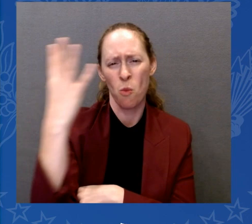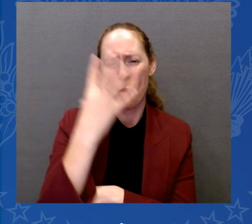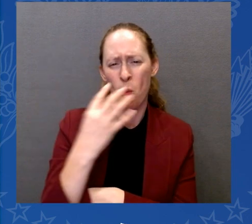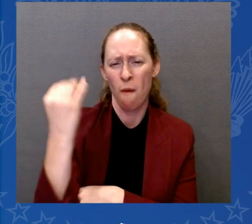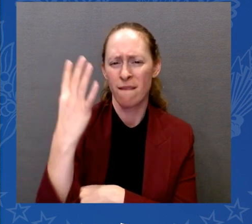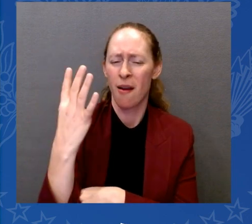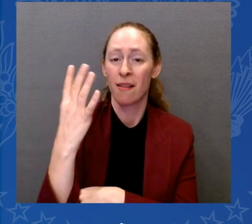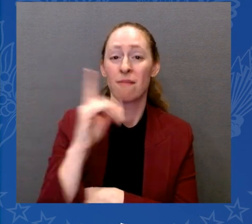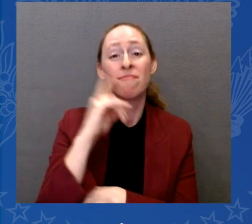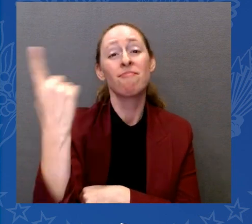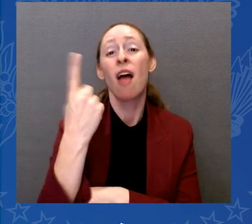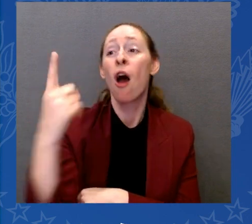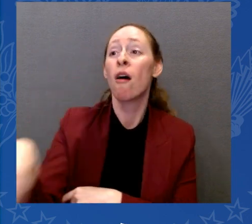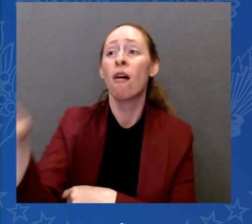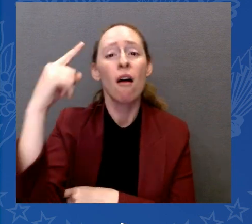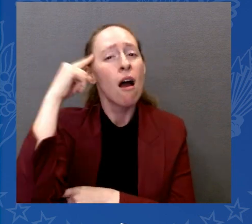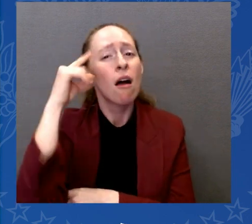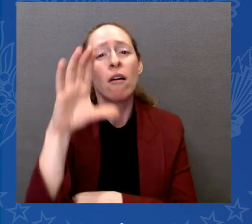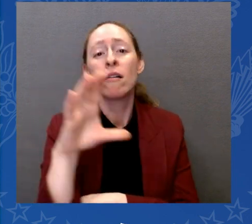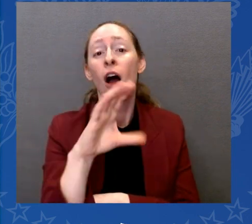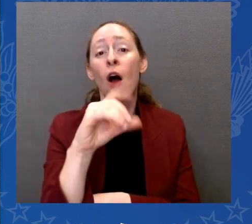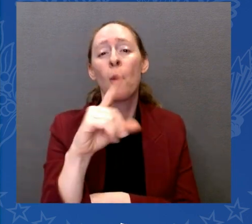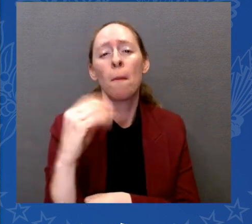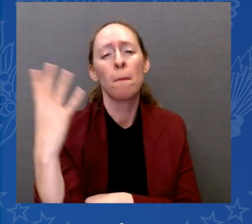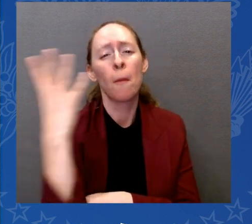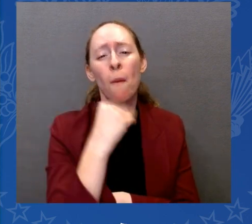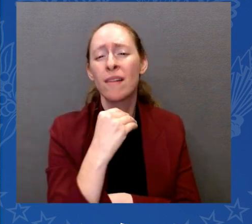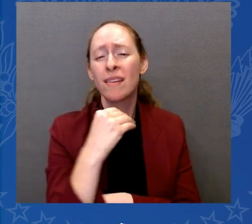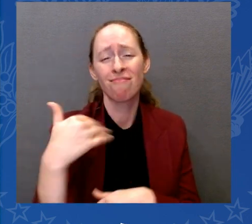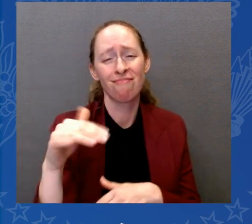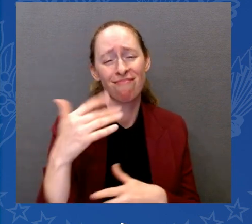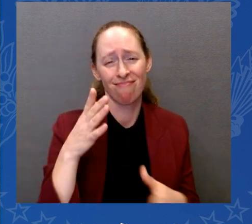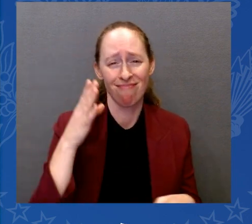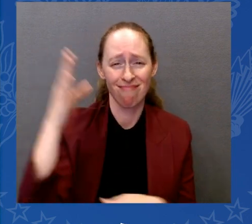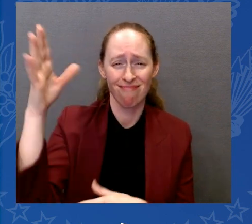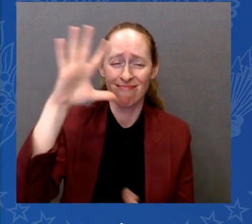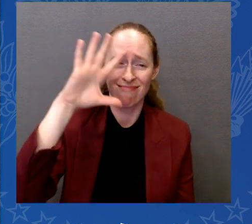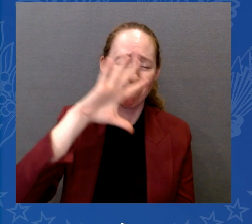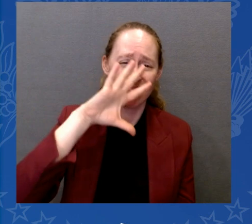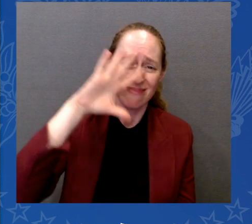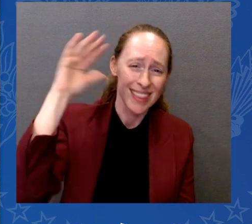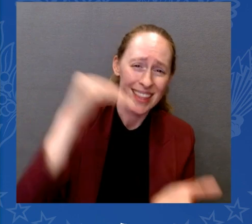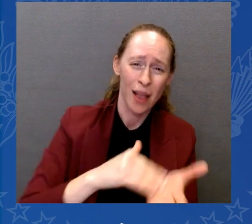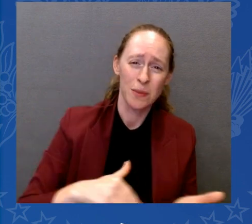soaring peaks and steep canyons; black bears, bald eagles, moose, mountain lions;